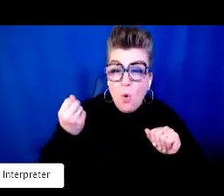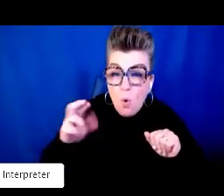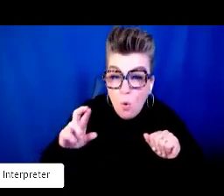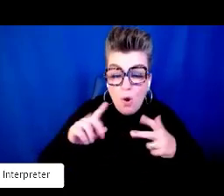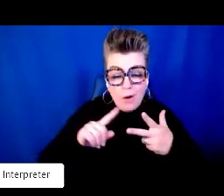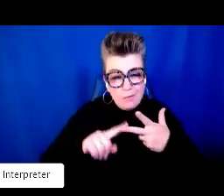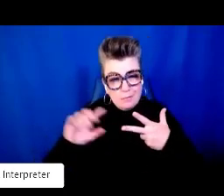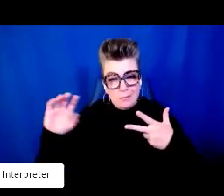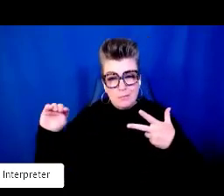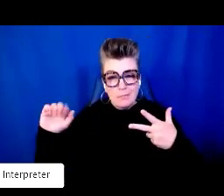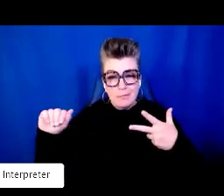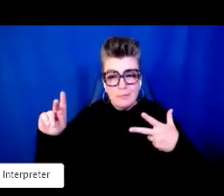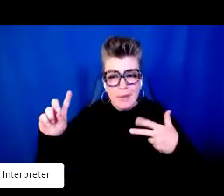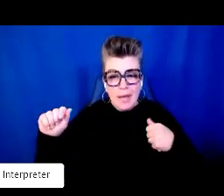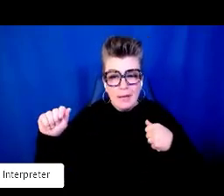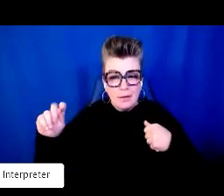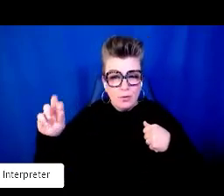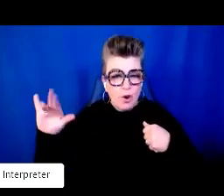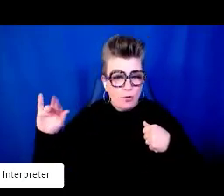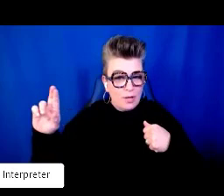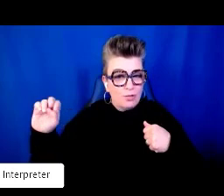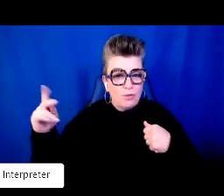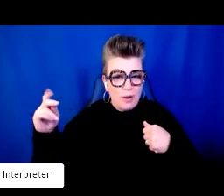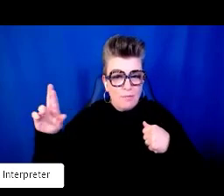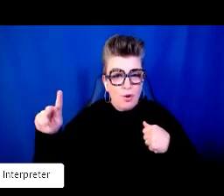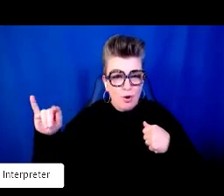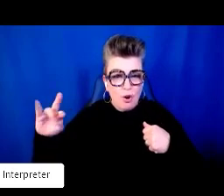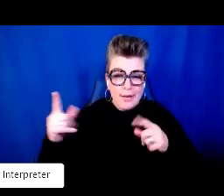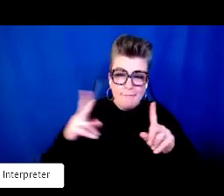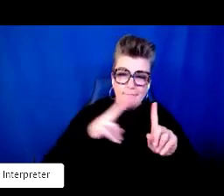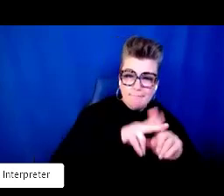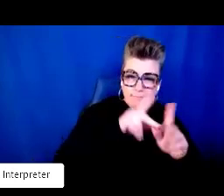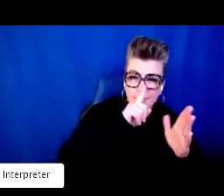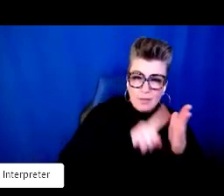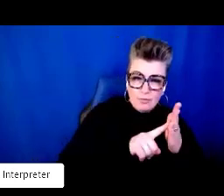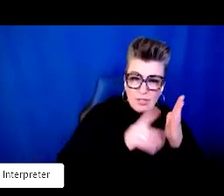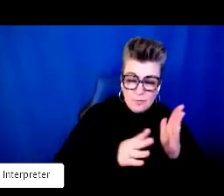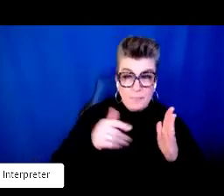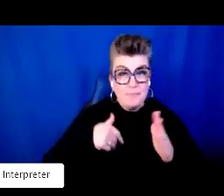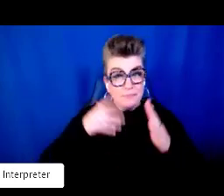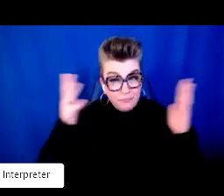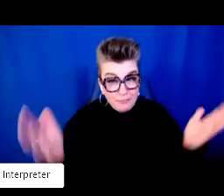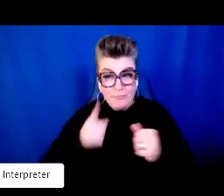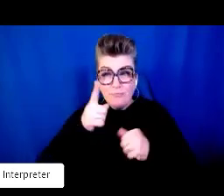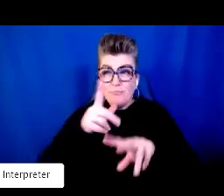apply to researchers. I encourage you to refer to the NIH Grants Policy website for more detailed information